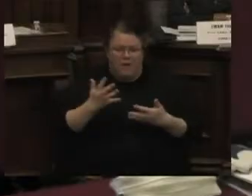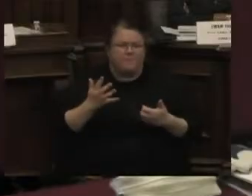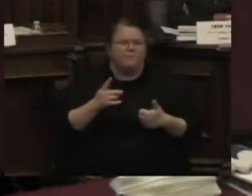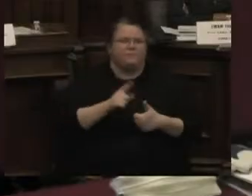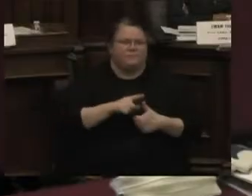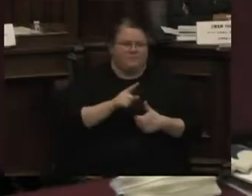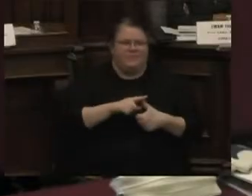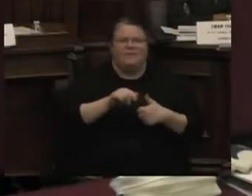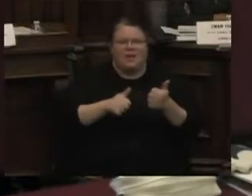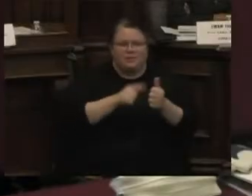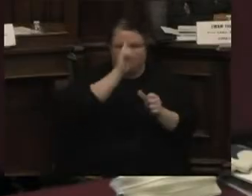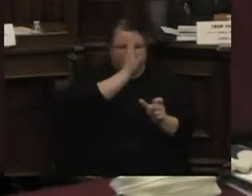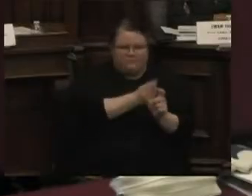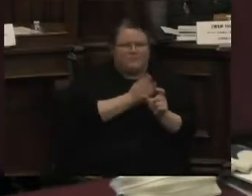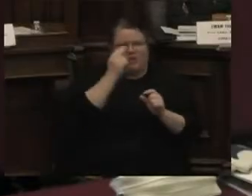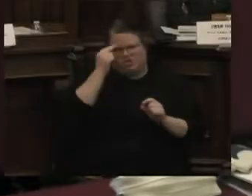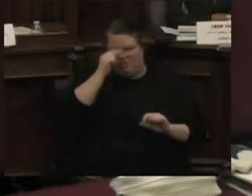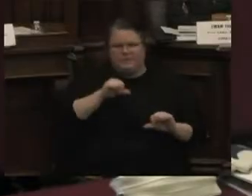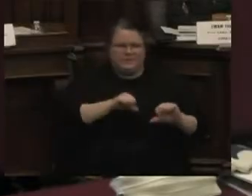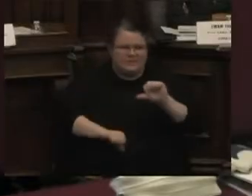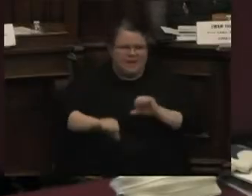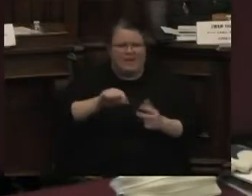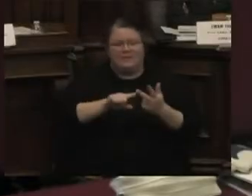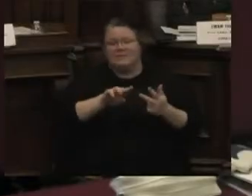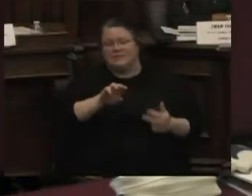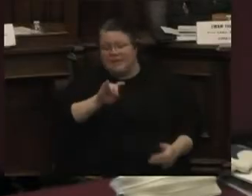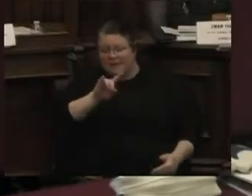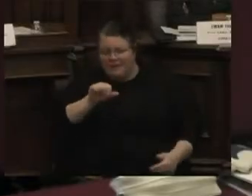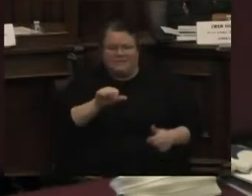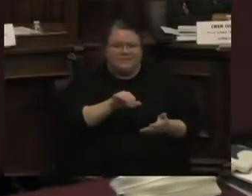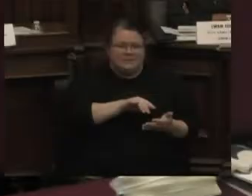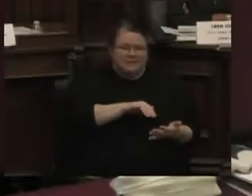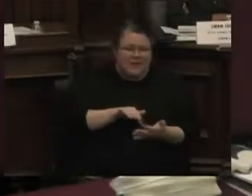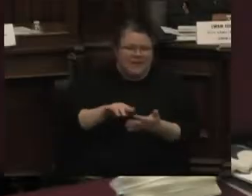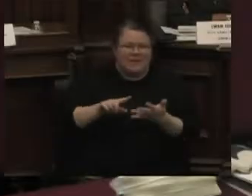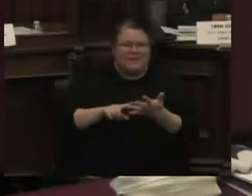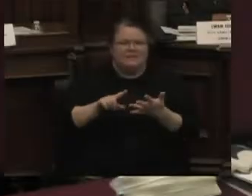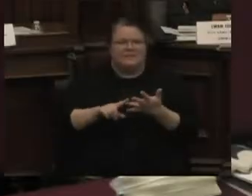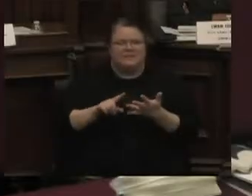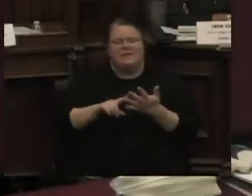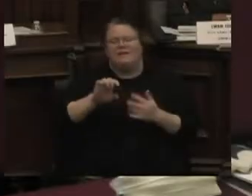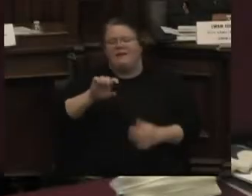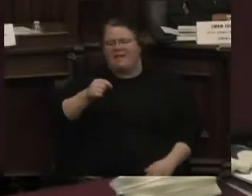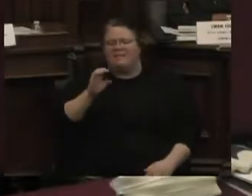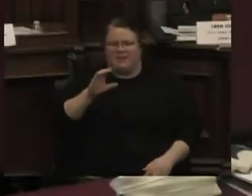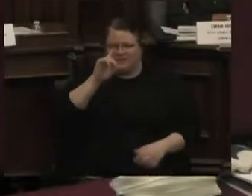those disciplines that I have